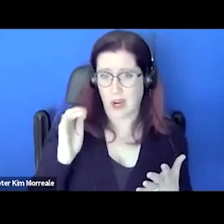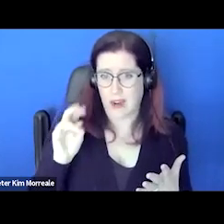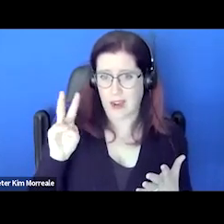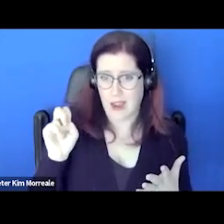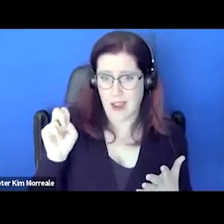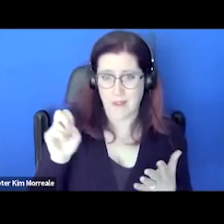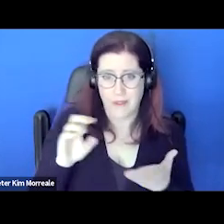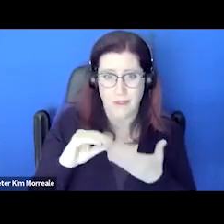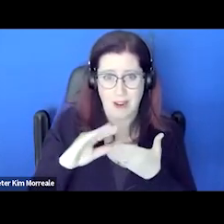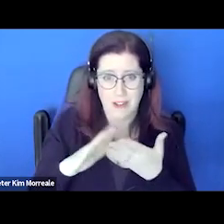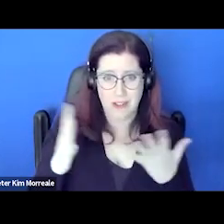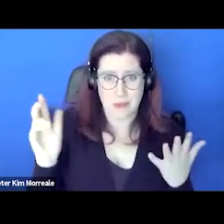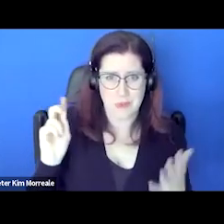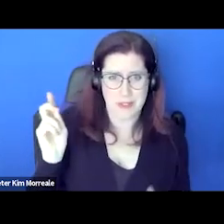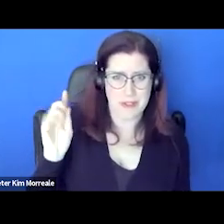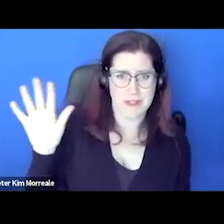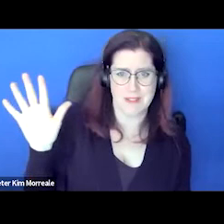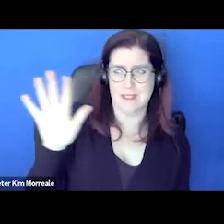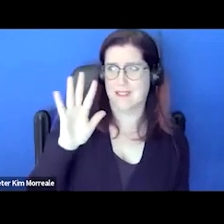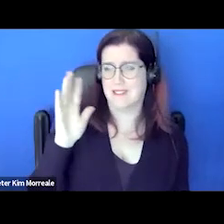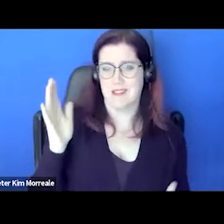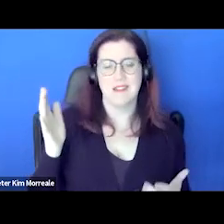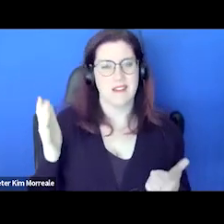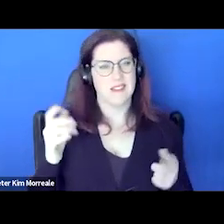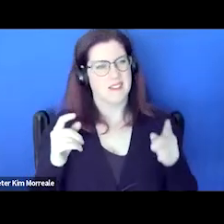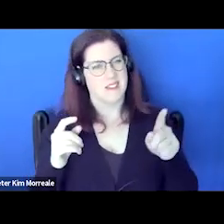So these are the things that I learned